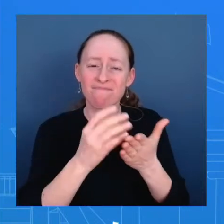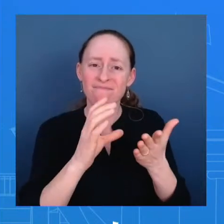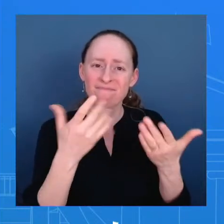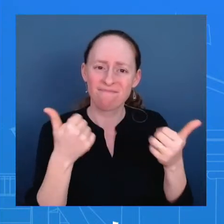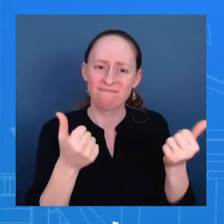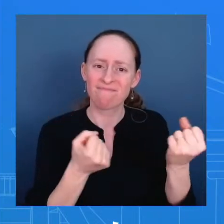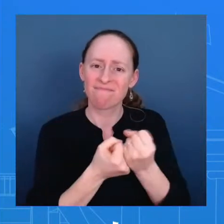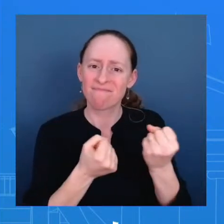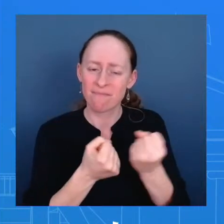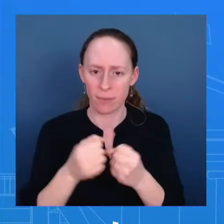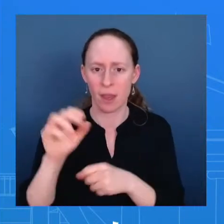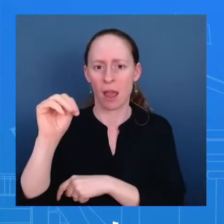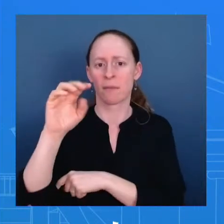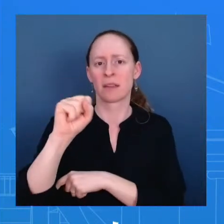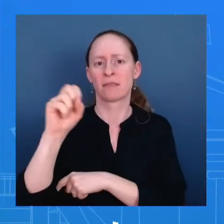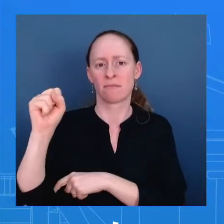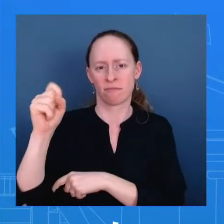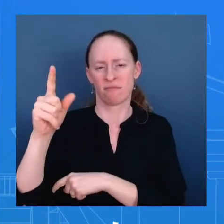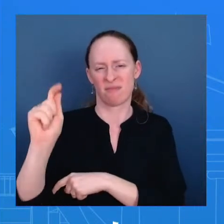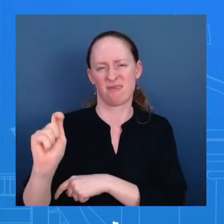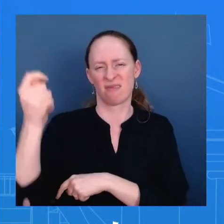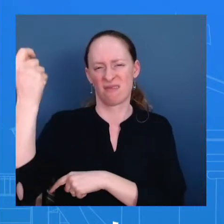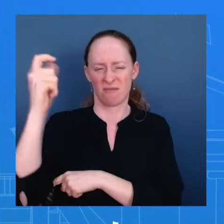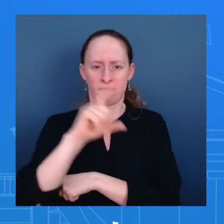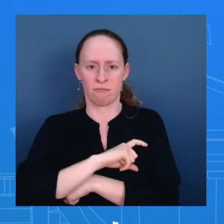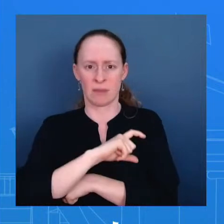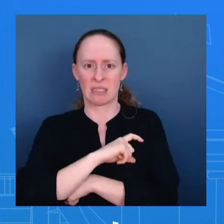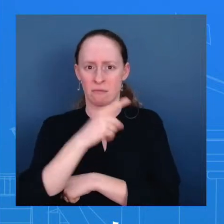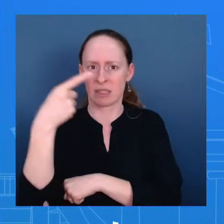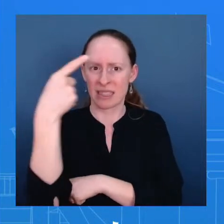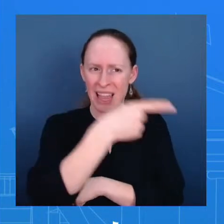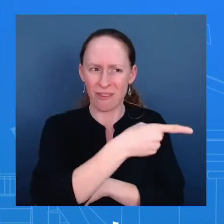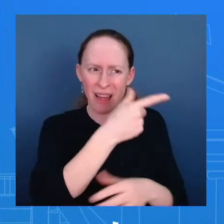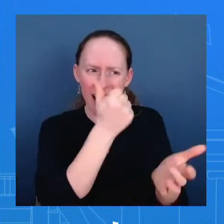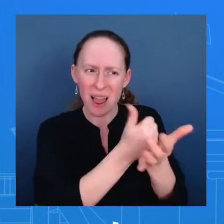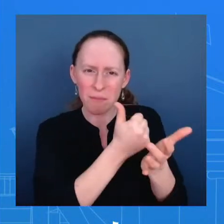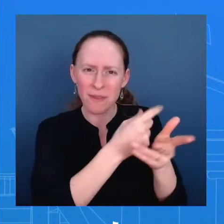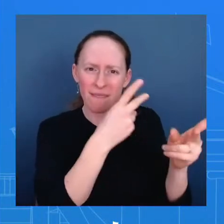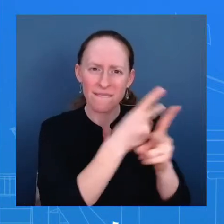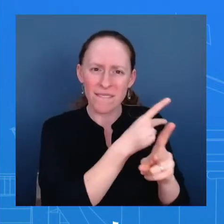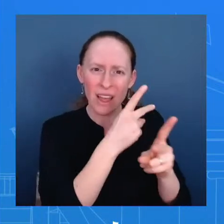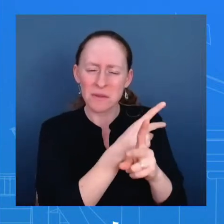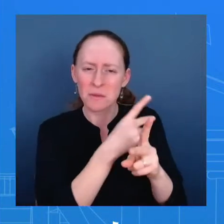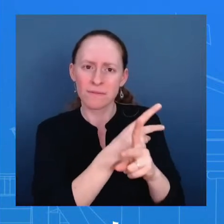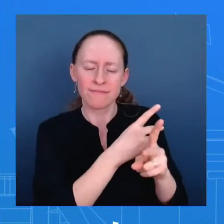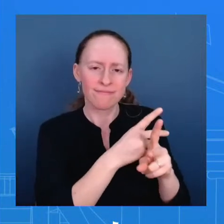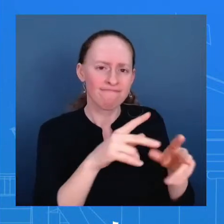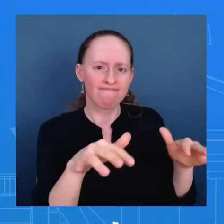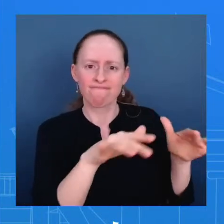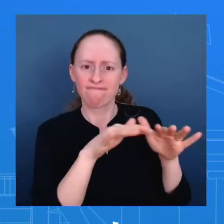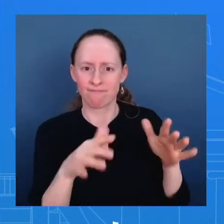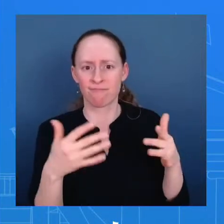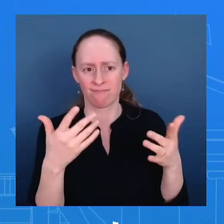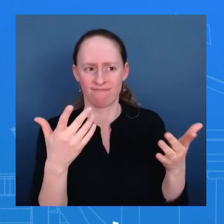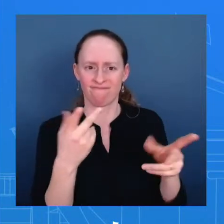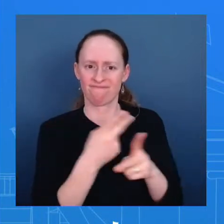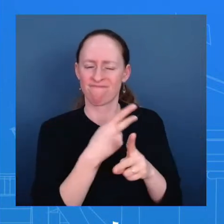so that we can give the support to the Haitian National Police in dealing with the dire situation that's happening. Karine, time for one more. Ms. Jean-Pierre: Okay. Go ahead. Go ahead, Patsy.